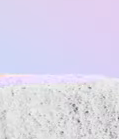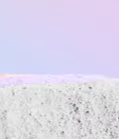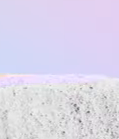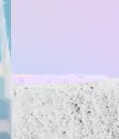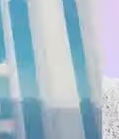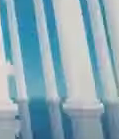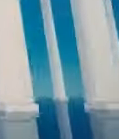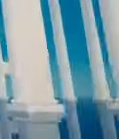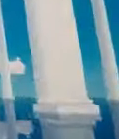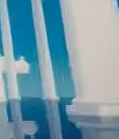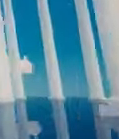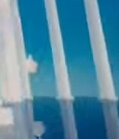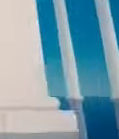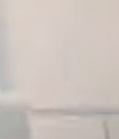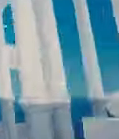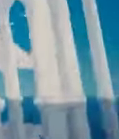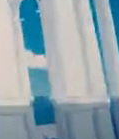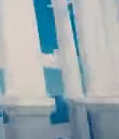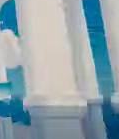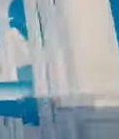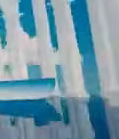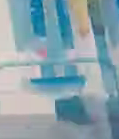but I want to show you guys the final product.